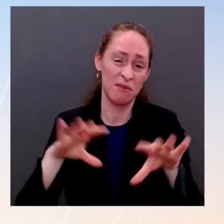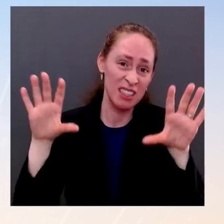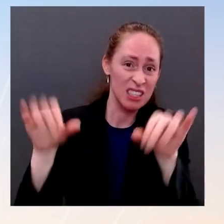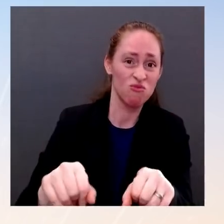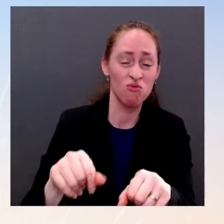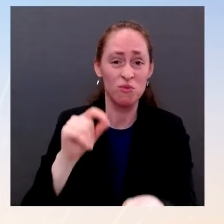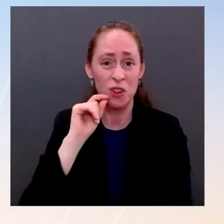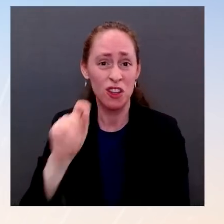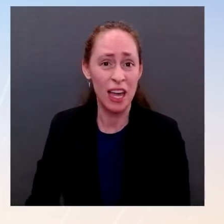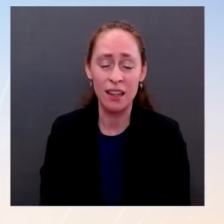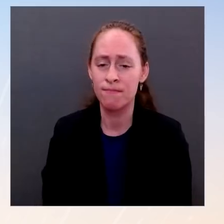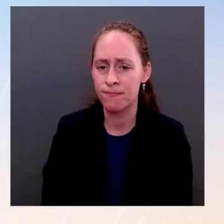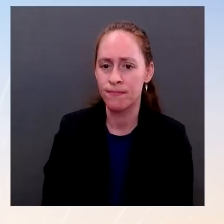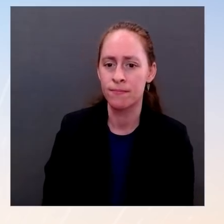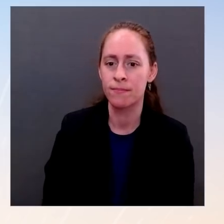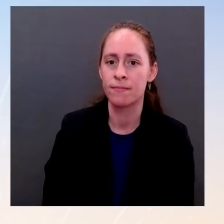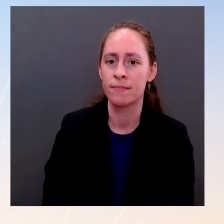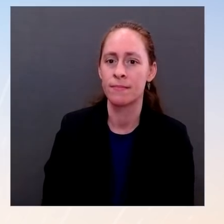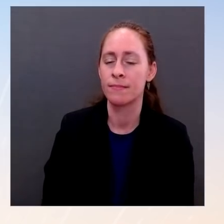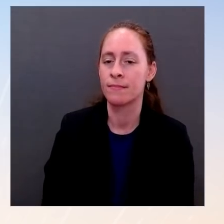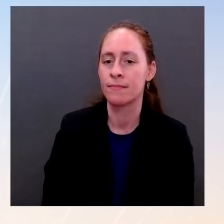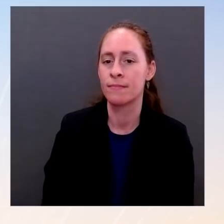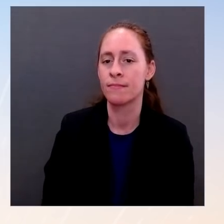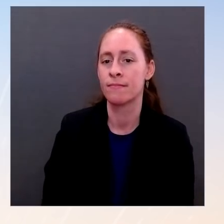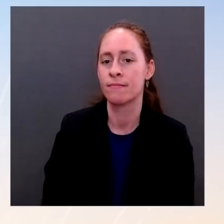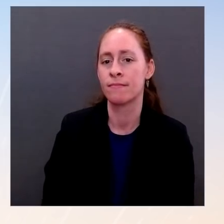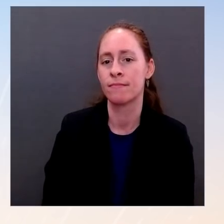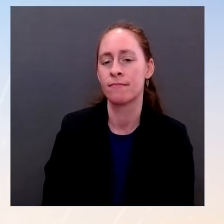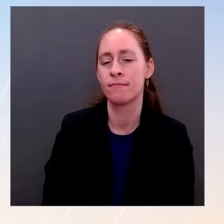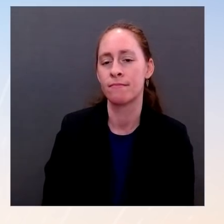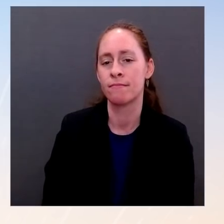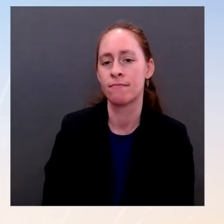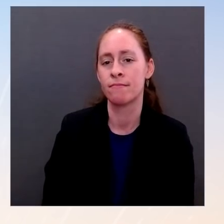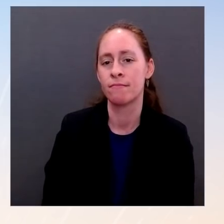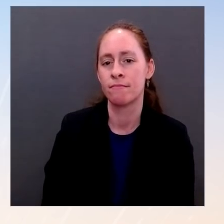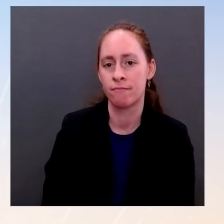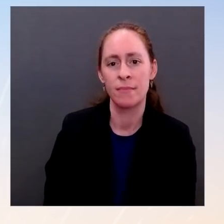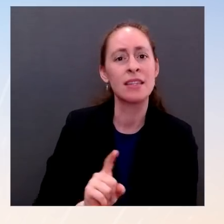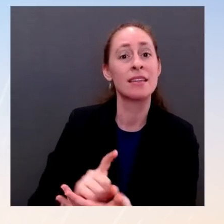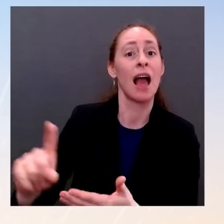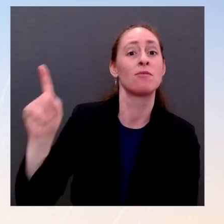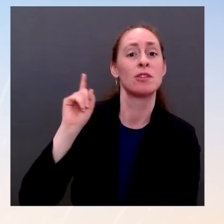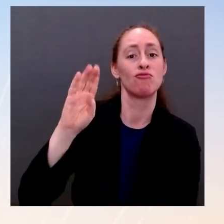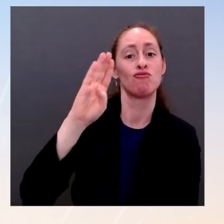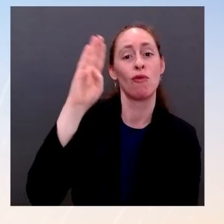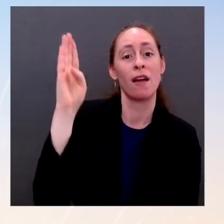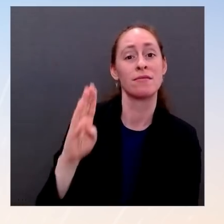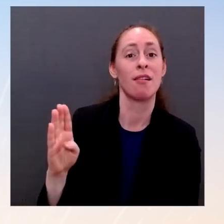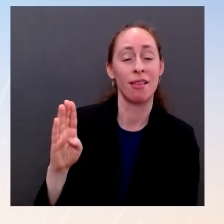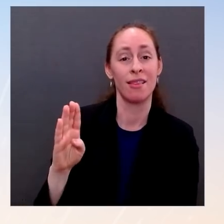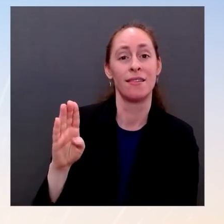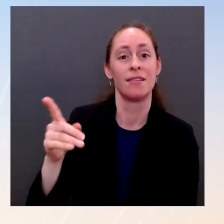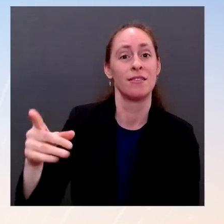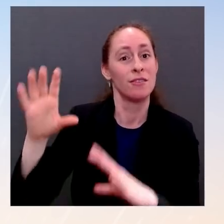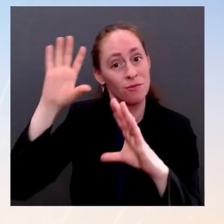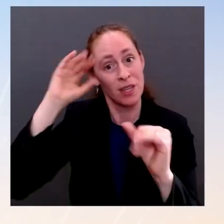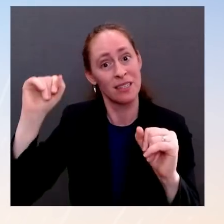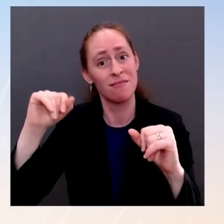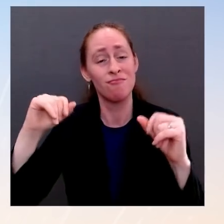He expressed solidarity with Russia. I know the State Department put something out. But did the President feel betrayed